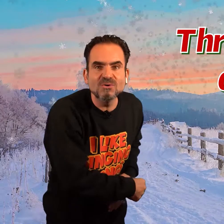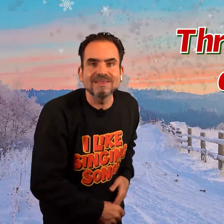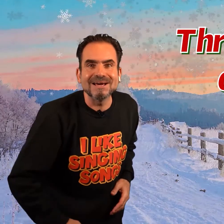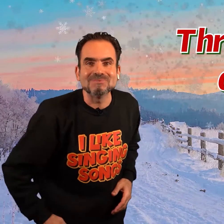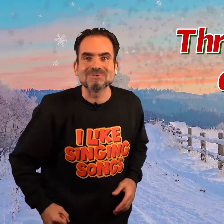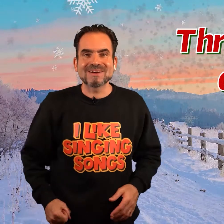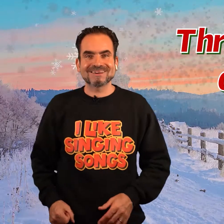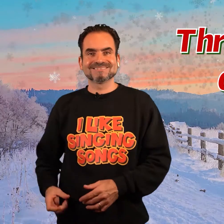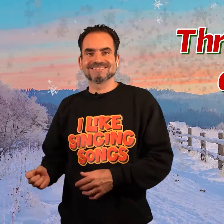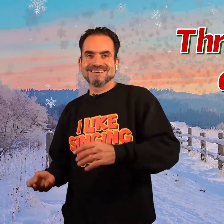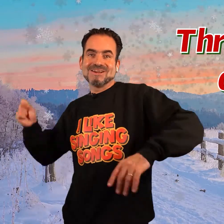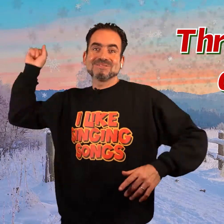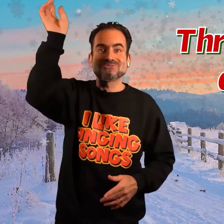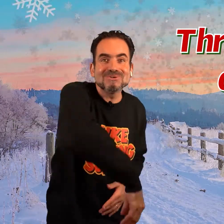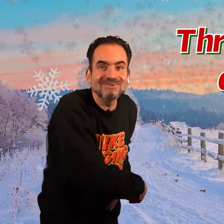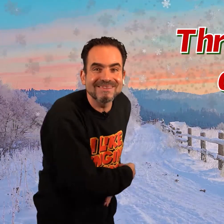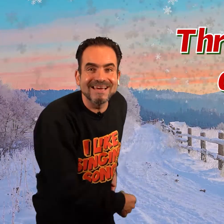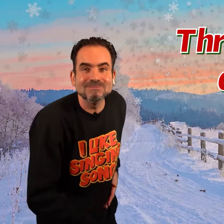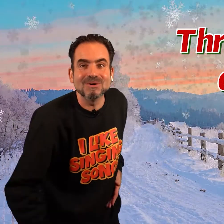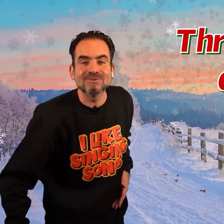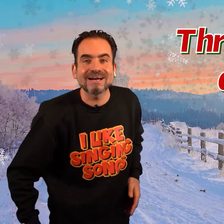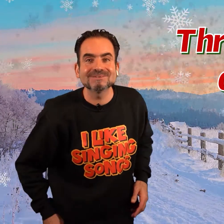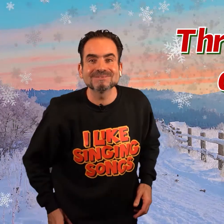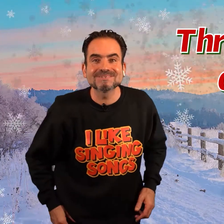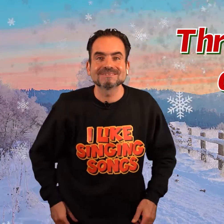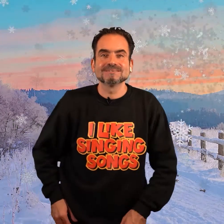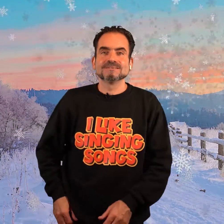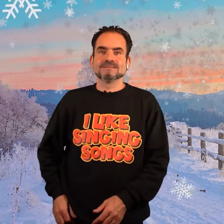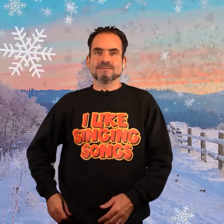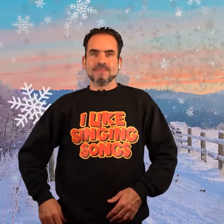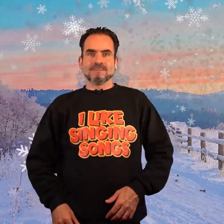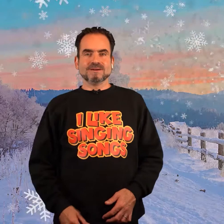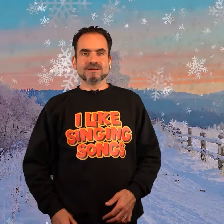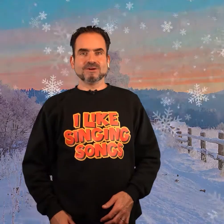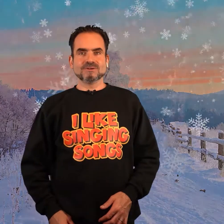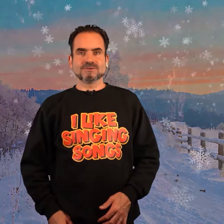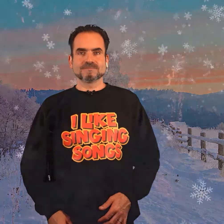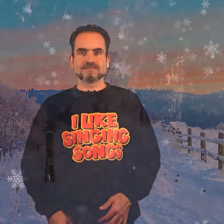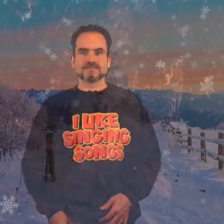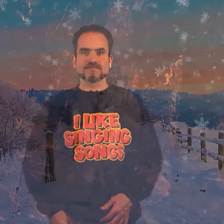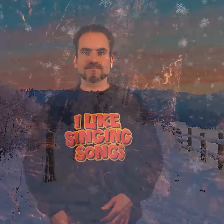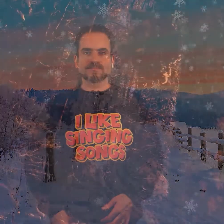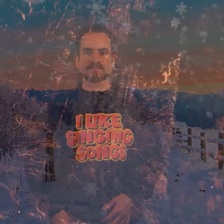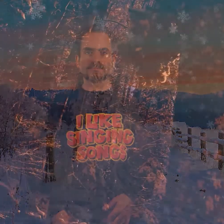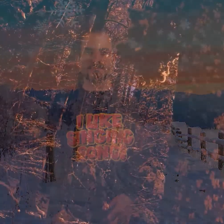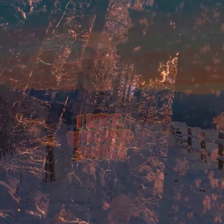Throw the around Very good.